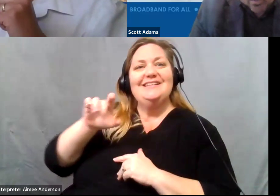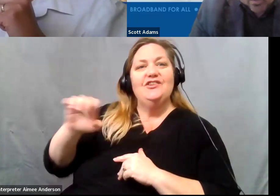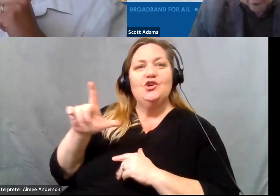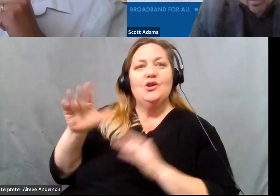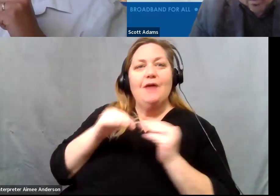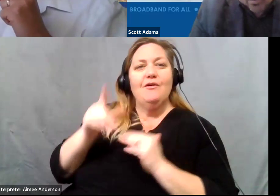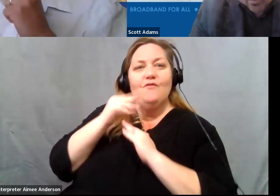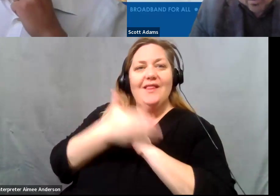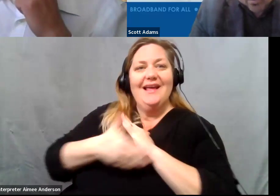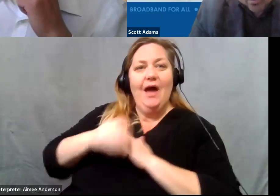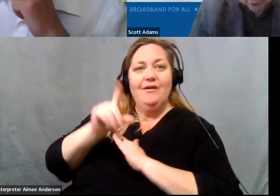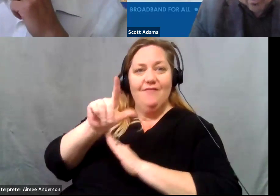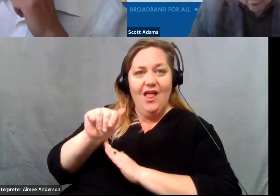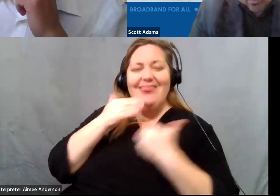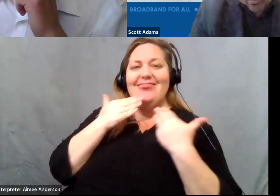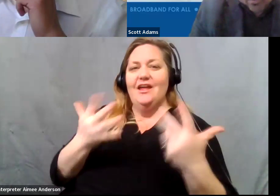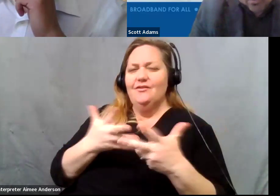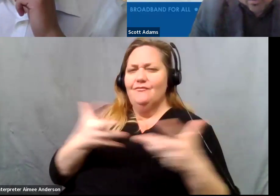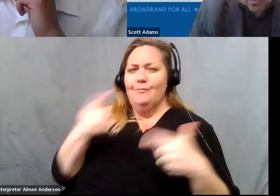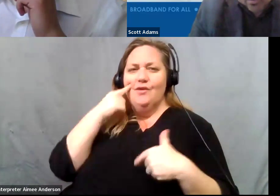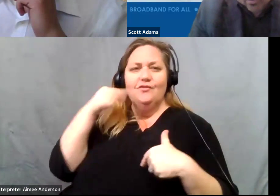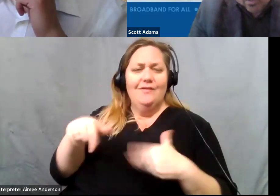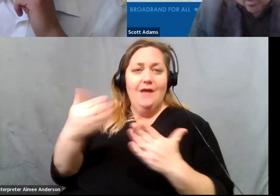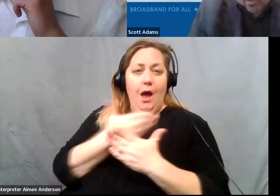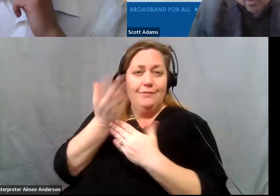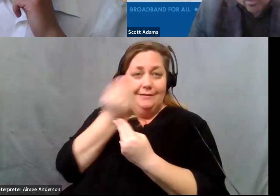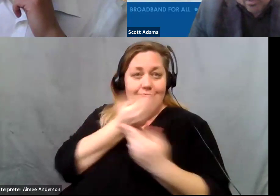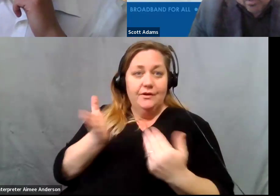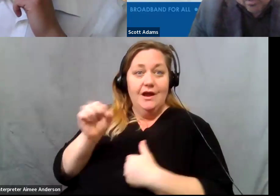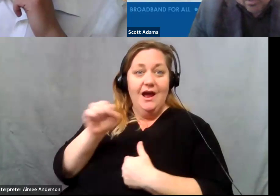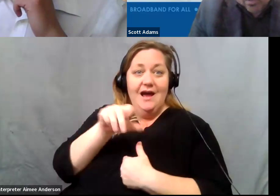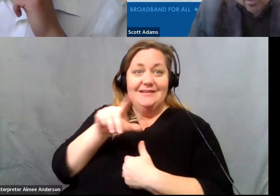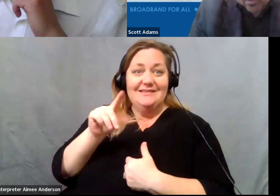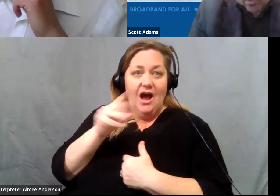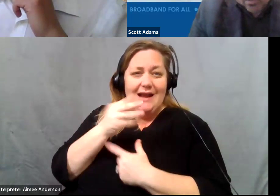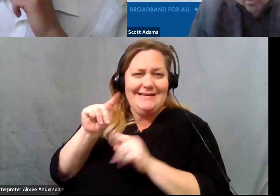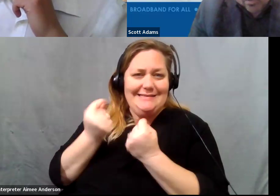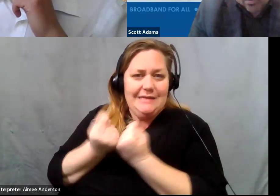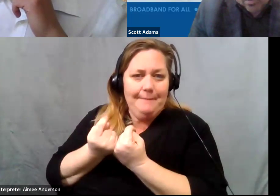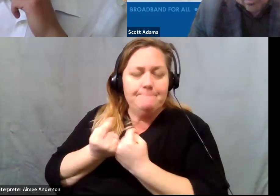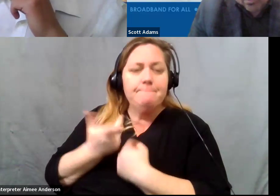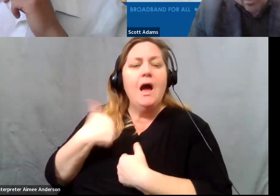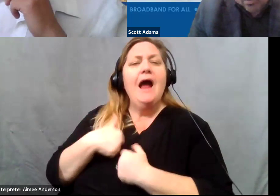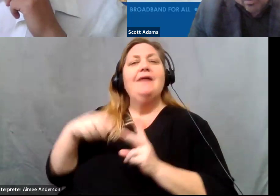Los Angeles. Thank you very much for the update, Scott and team. I do have a couple of follow-up